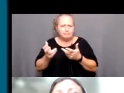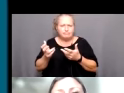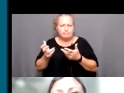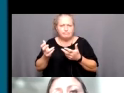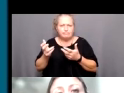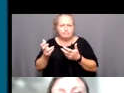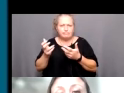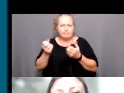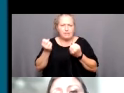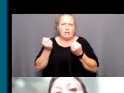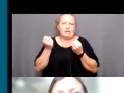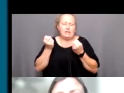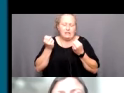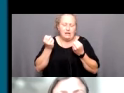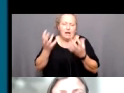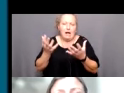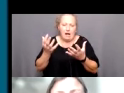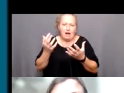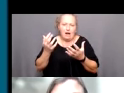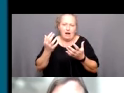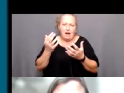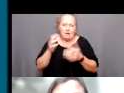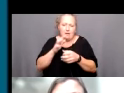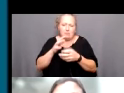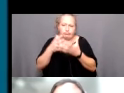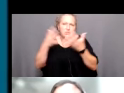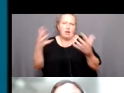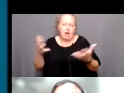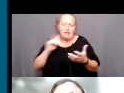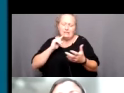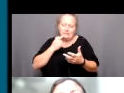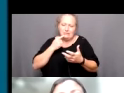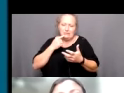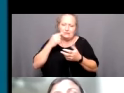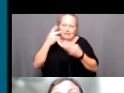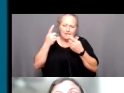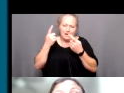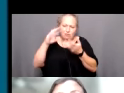existential crisis happening in the agricultural sector, and it's not only caused by